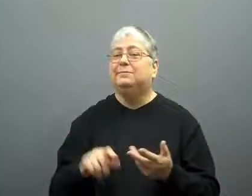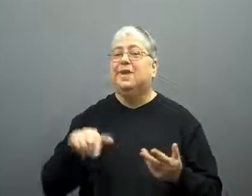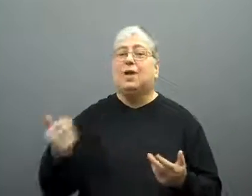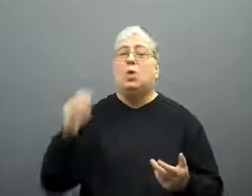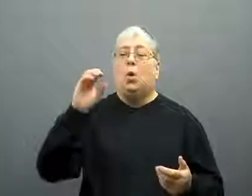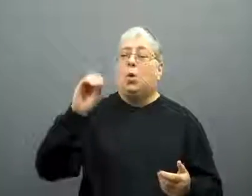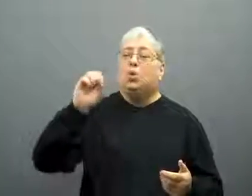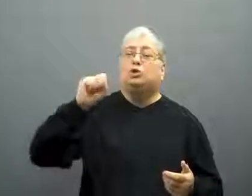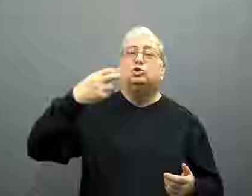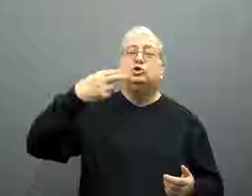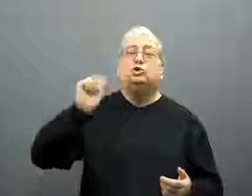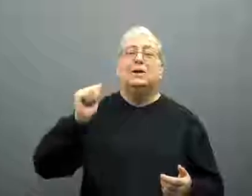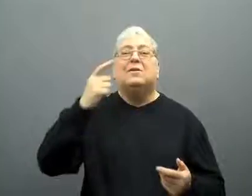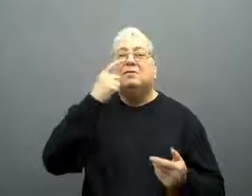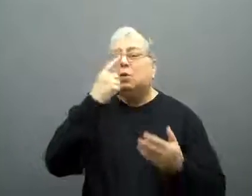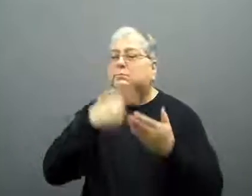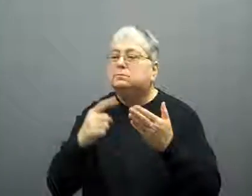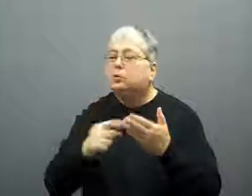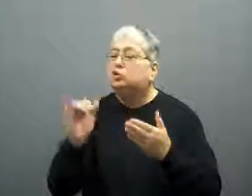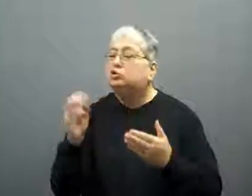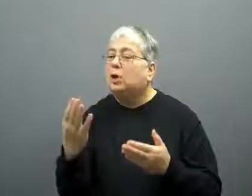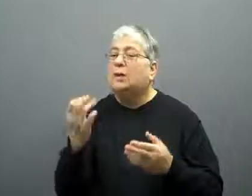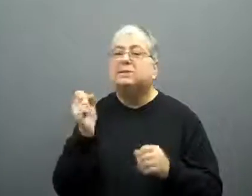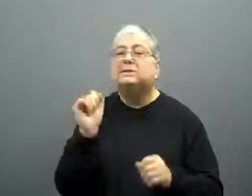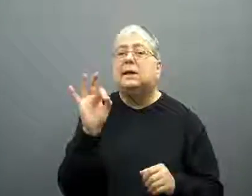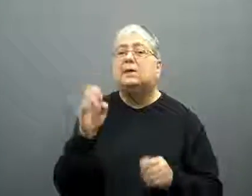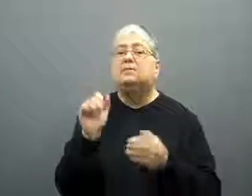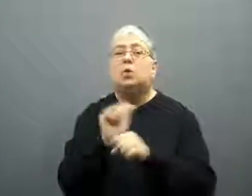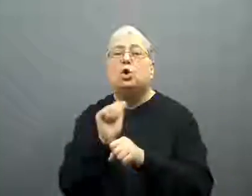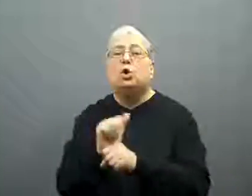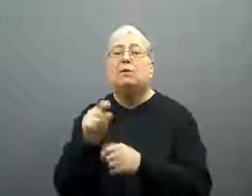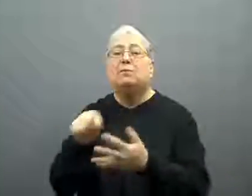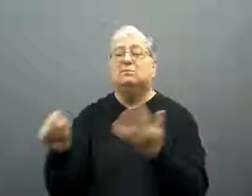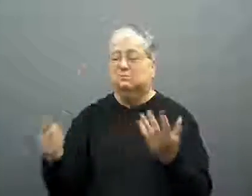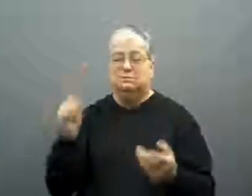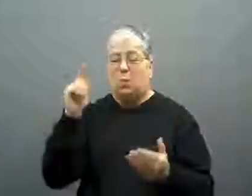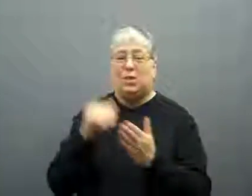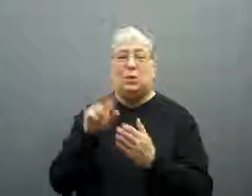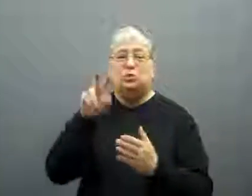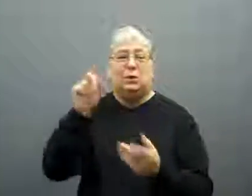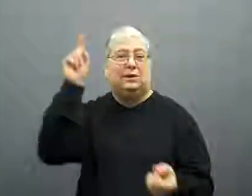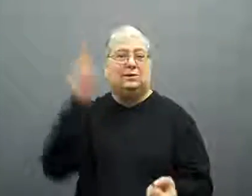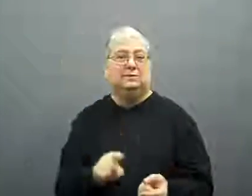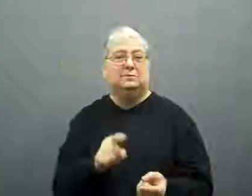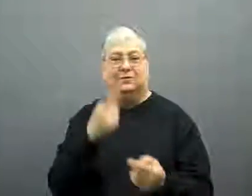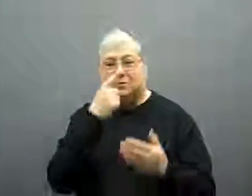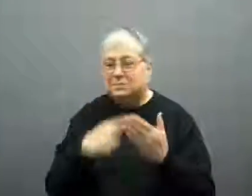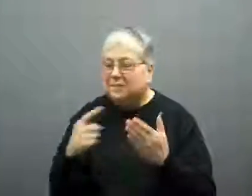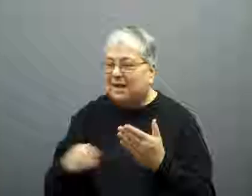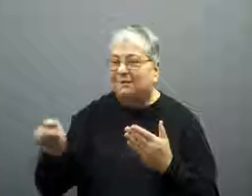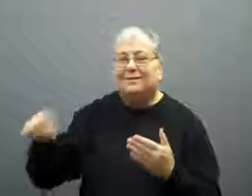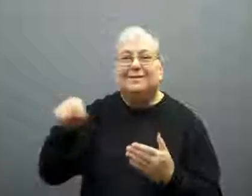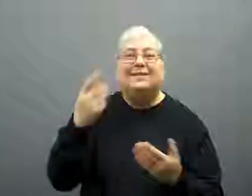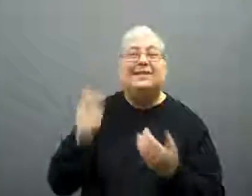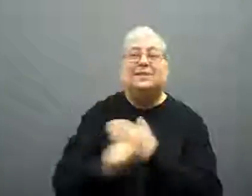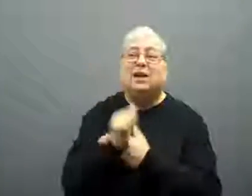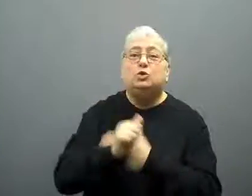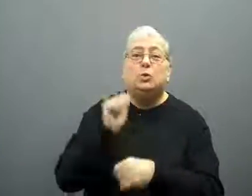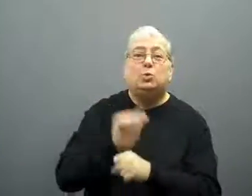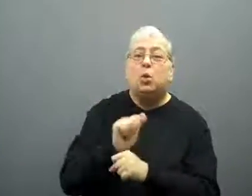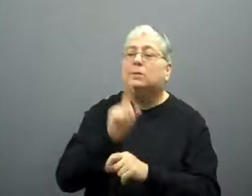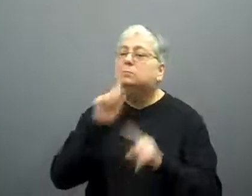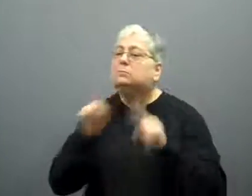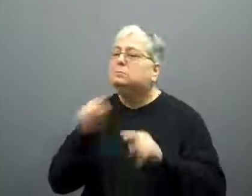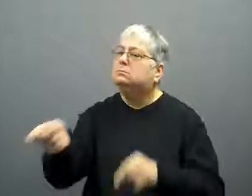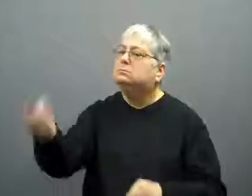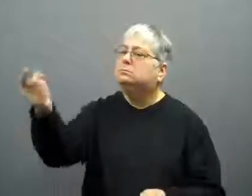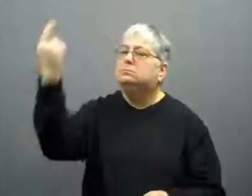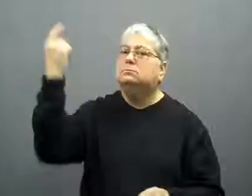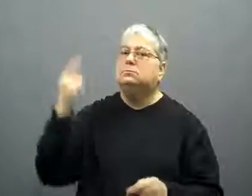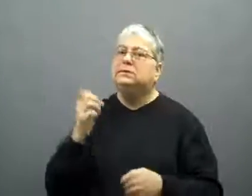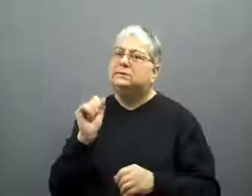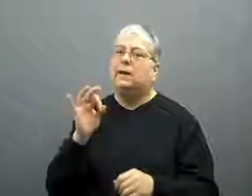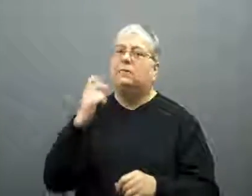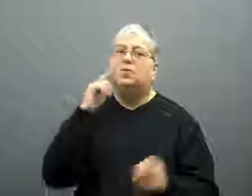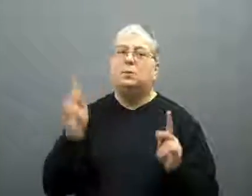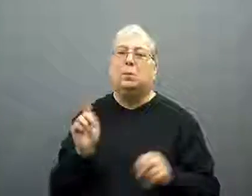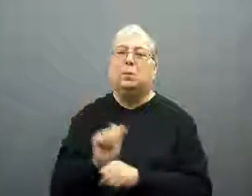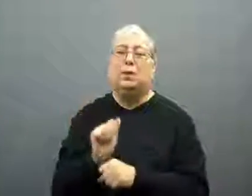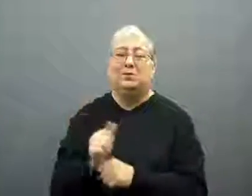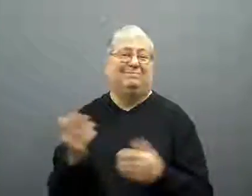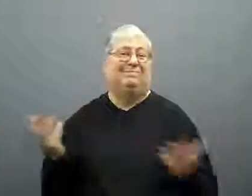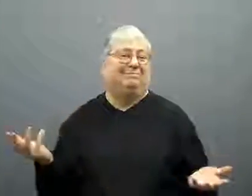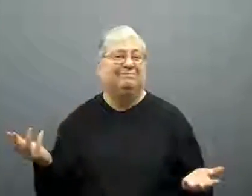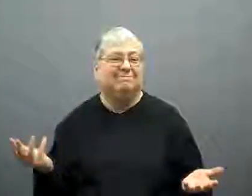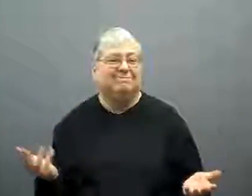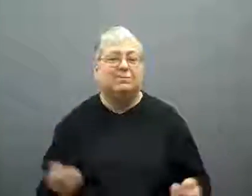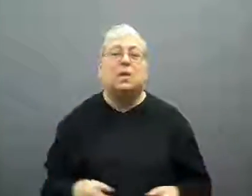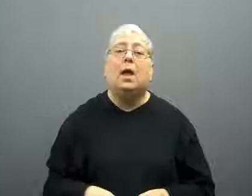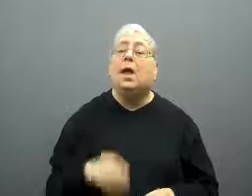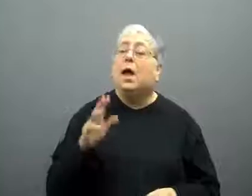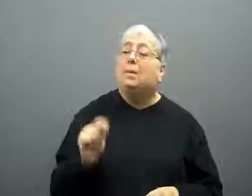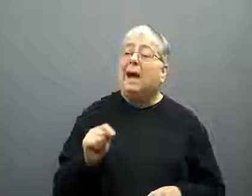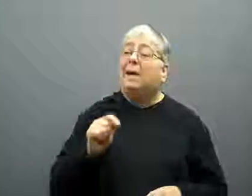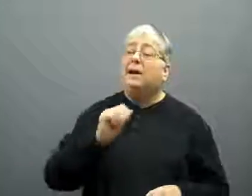OSHA would conduct 1200 fewer inspections of dangerous job sites.